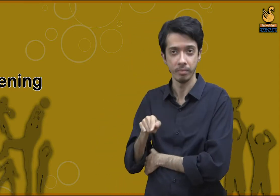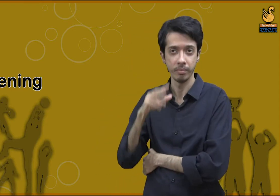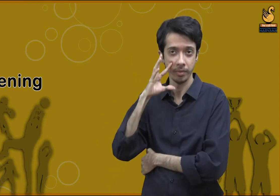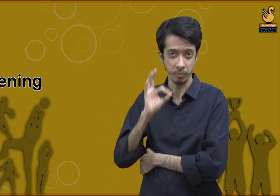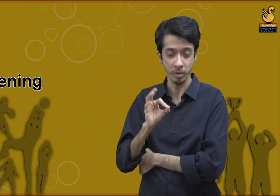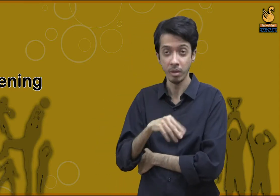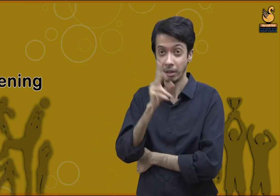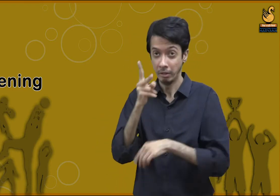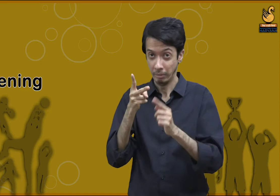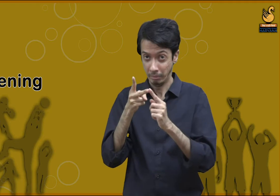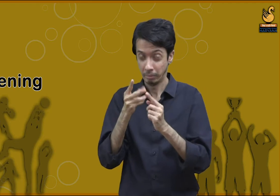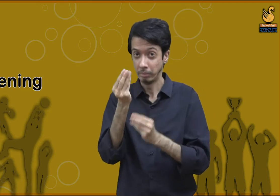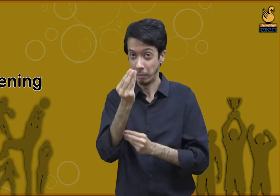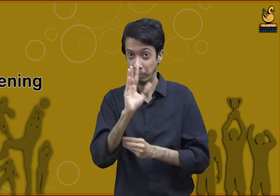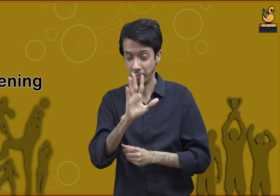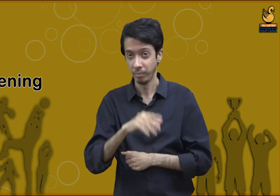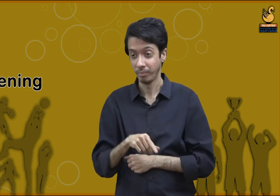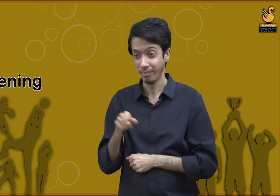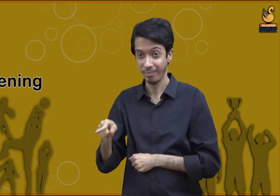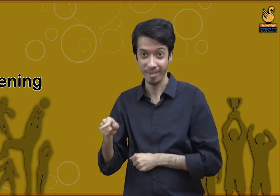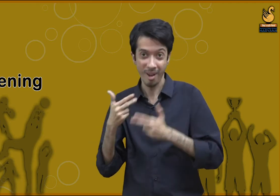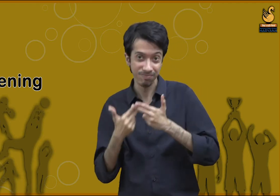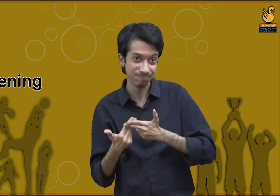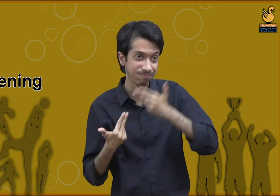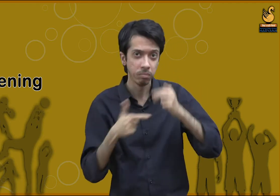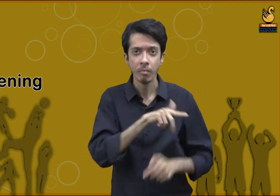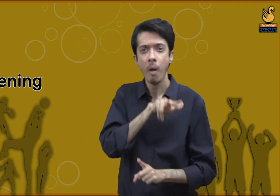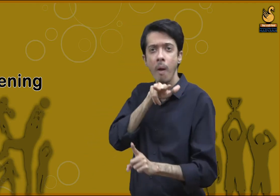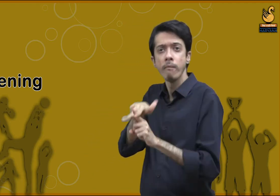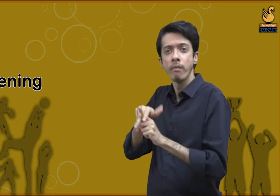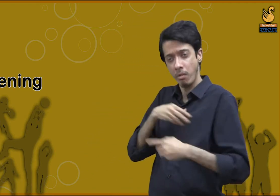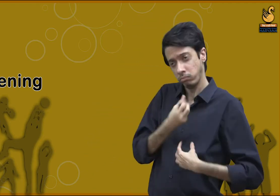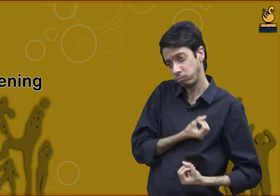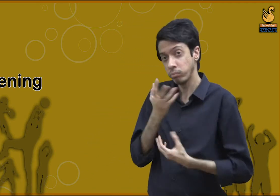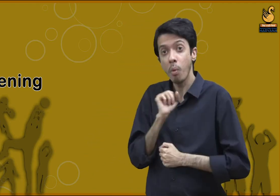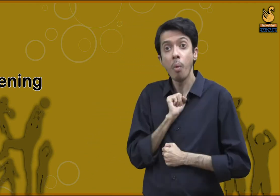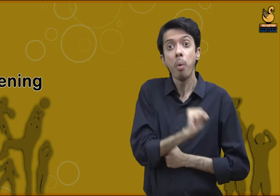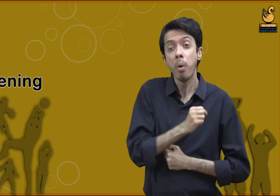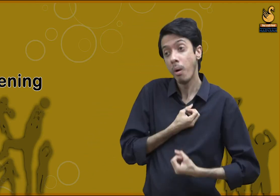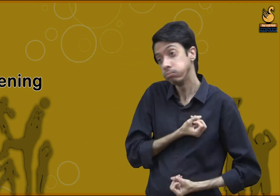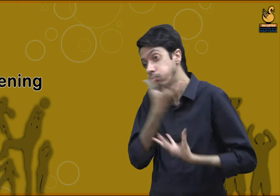And there are some people who are very eager to cut the opposite person from sharing his thoughts because they feel